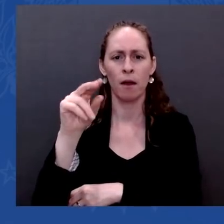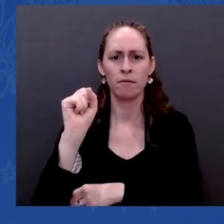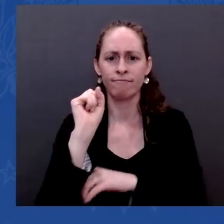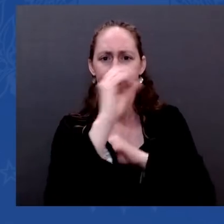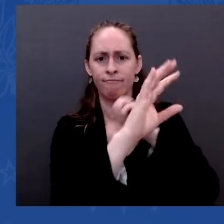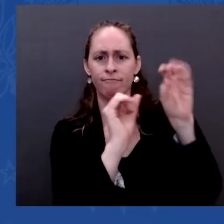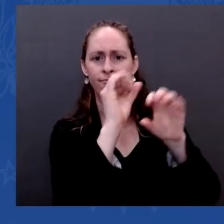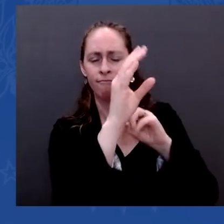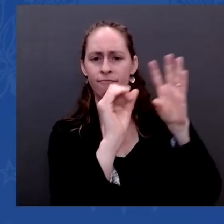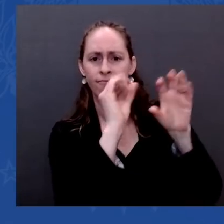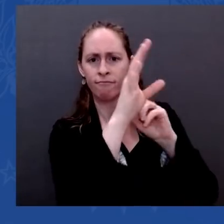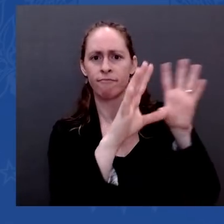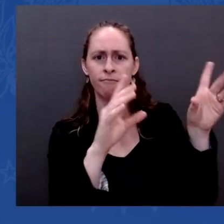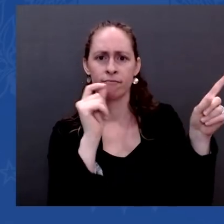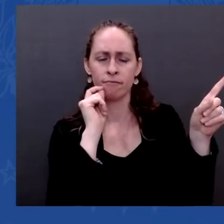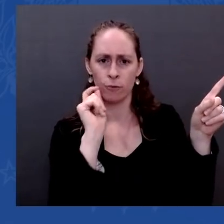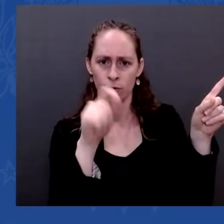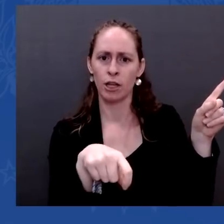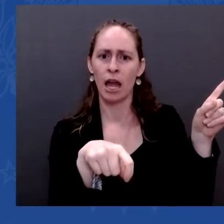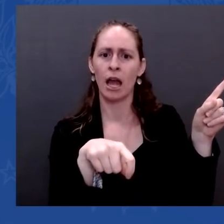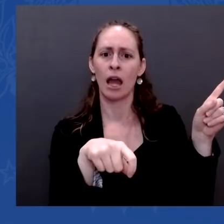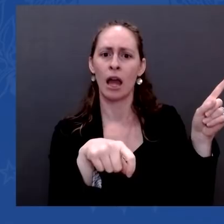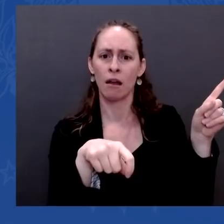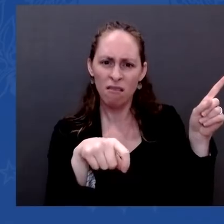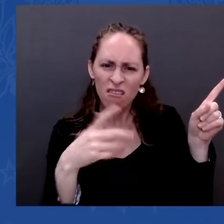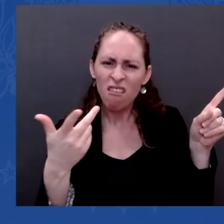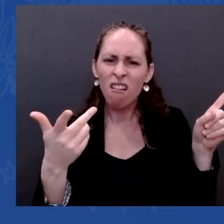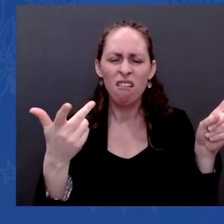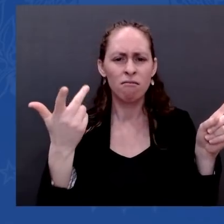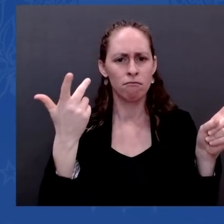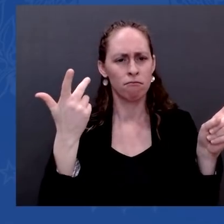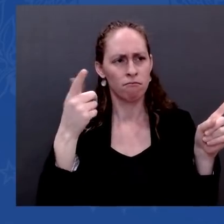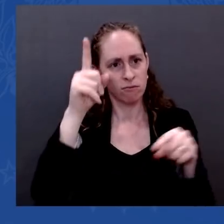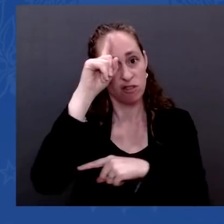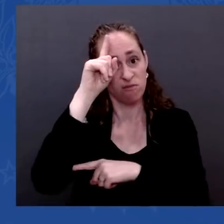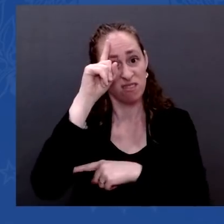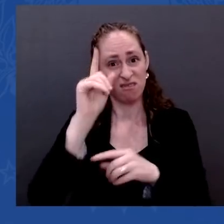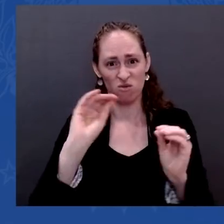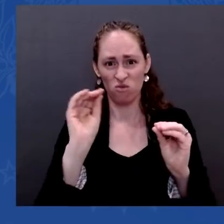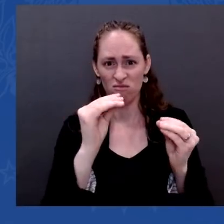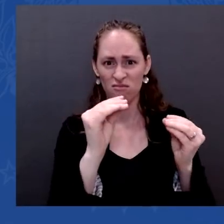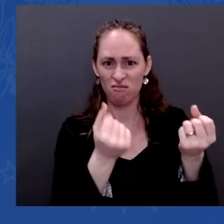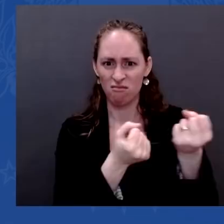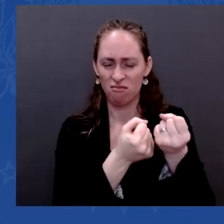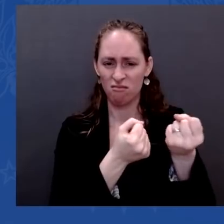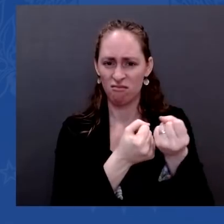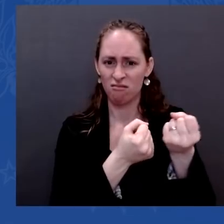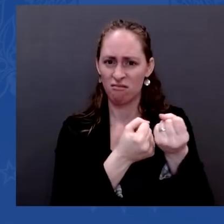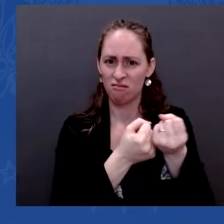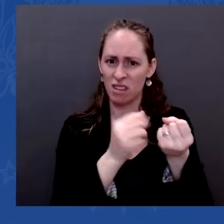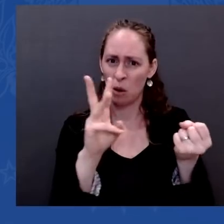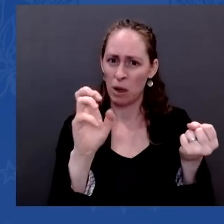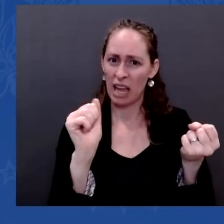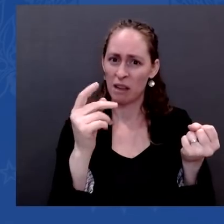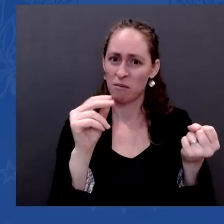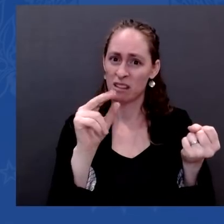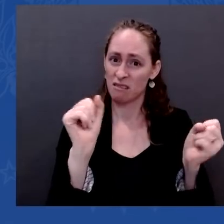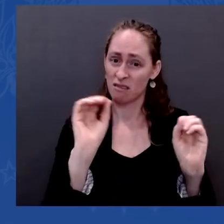Don't you think that NATO should act unanimously in this respect and Germany, as the strongest European NATO partner,